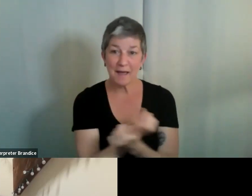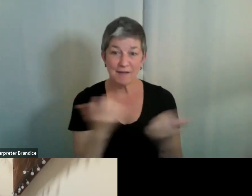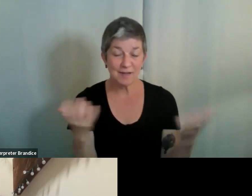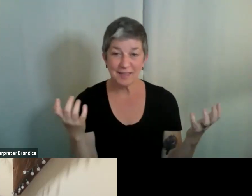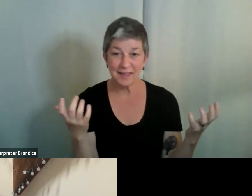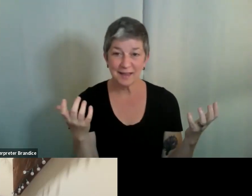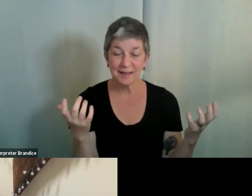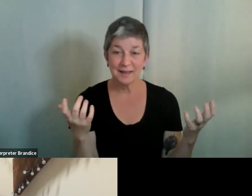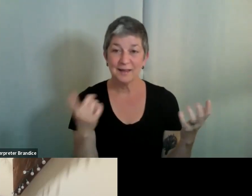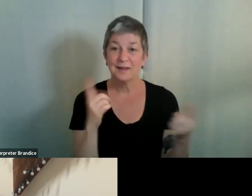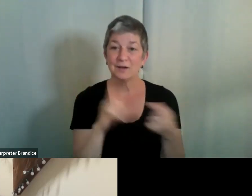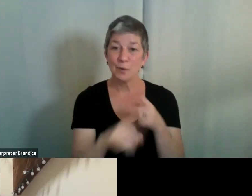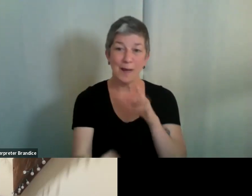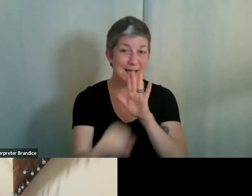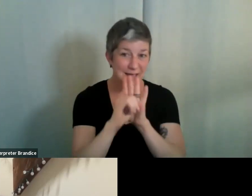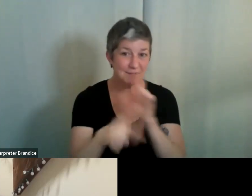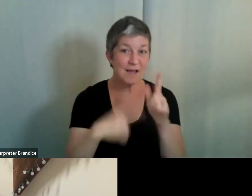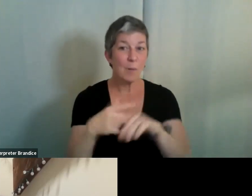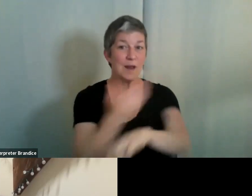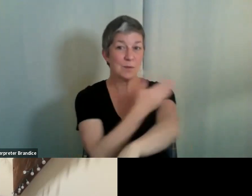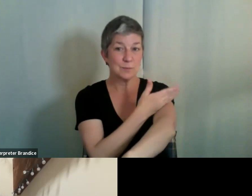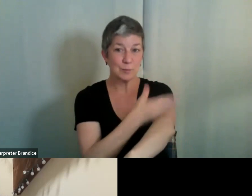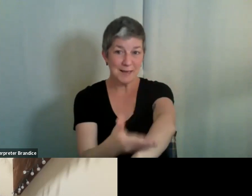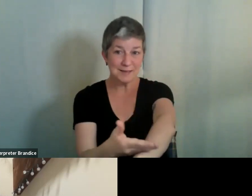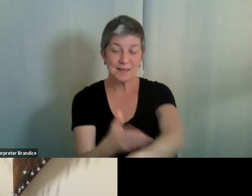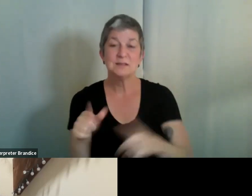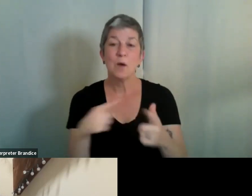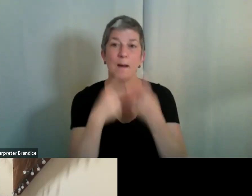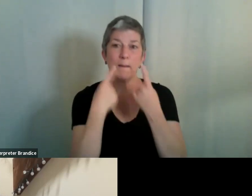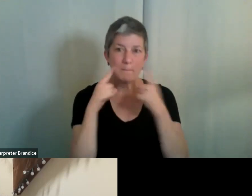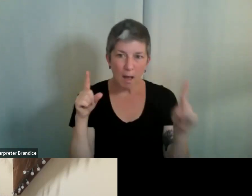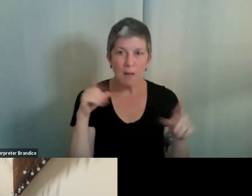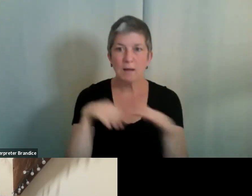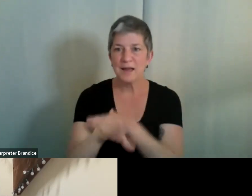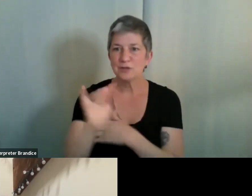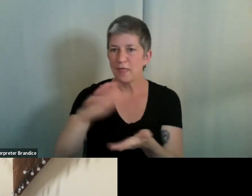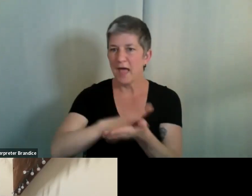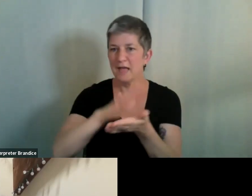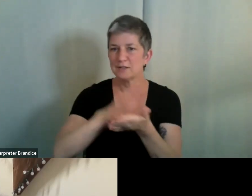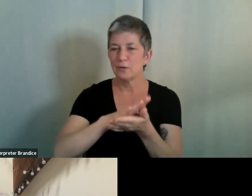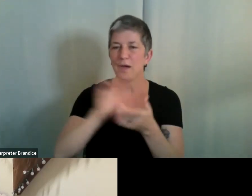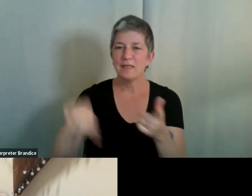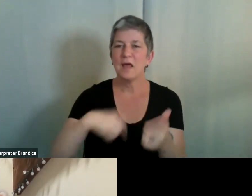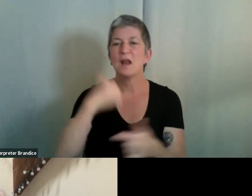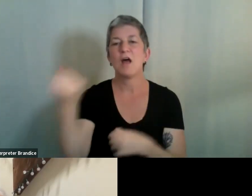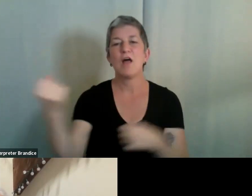identify where he was required, regressing. So once he got into the school, it was another fight because it was they put him in